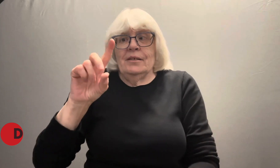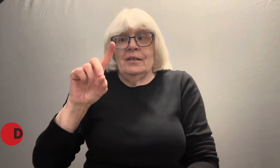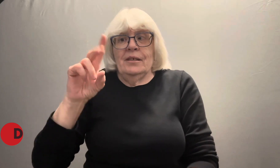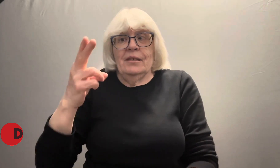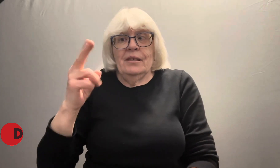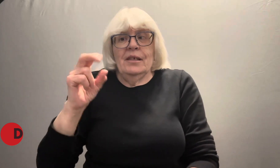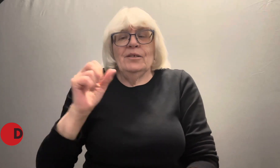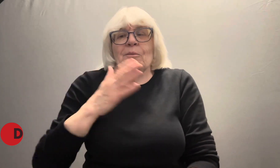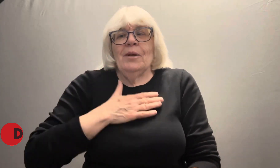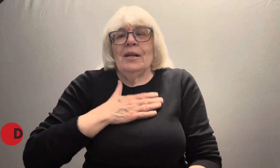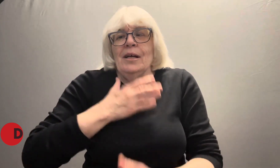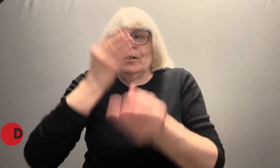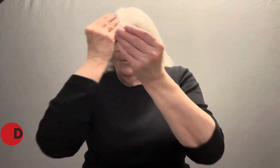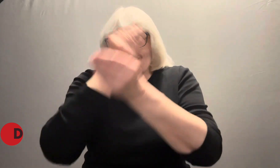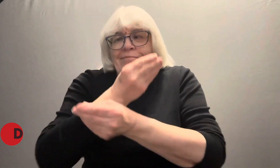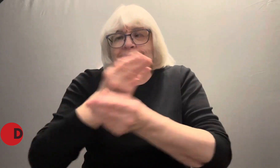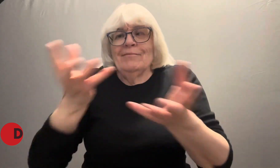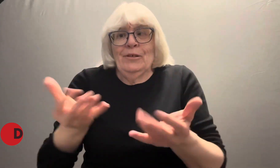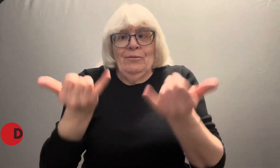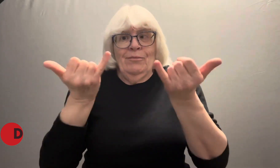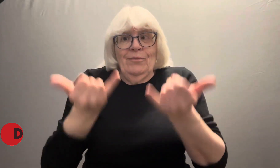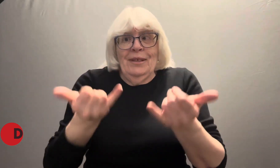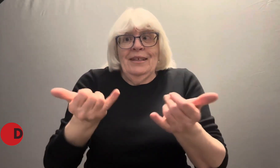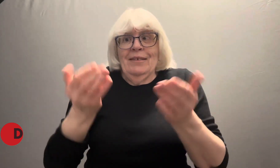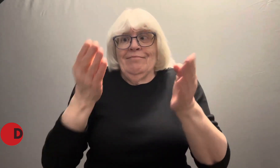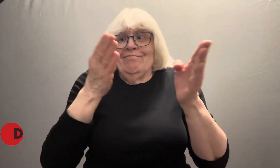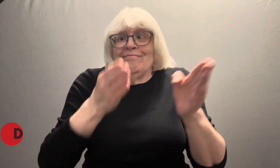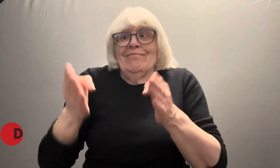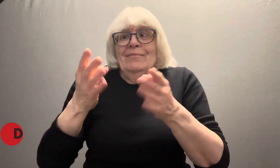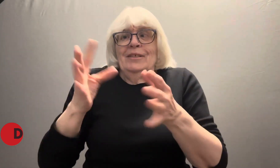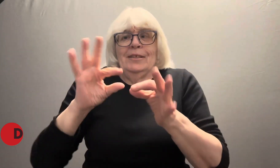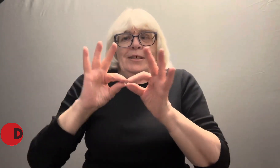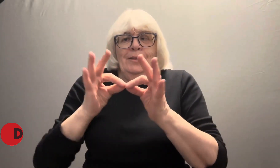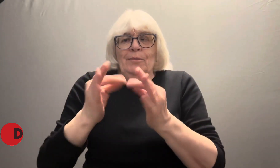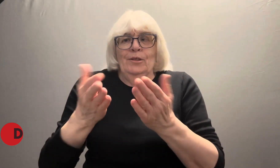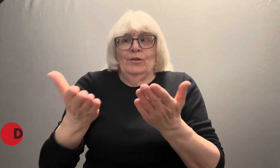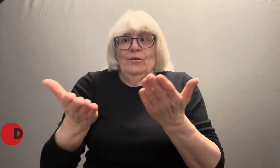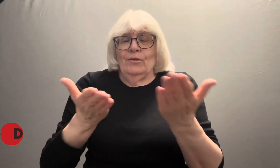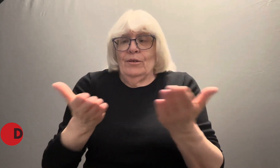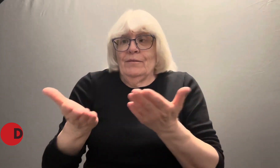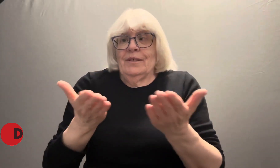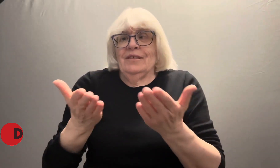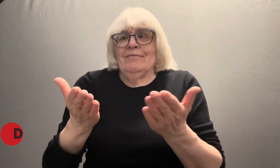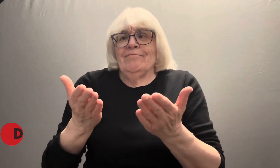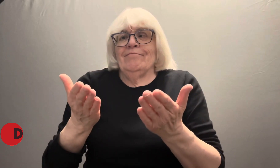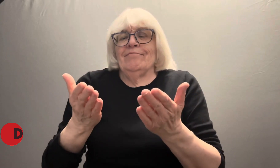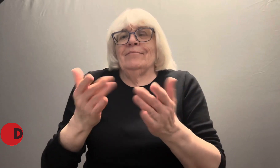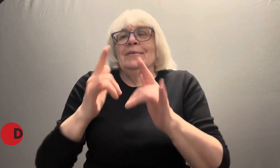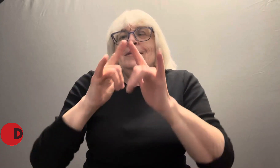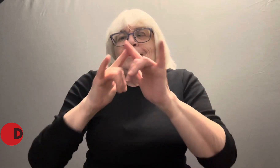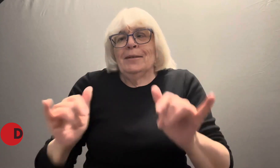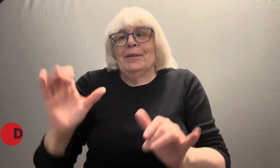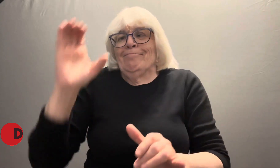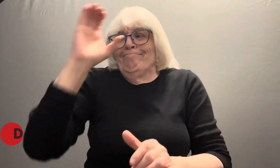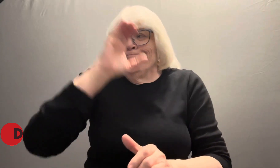SDHHNS has announced plans for interpreting service while it is seeking